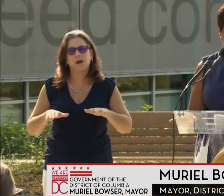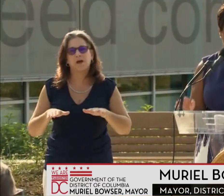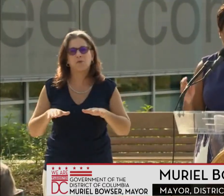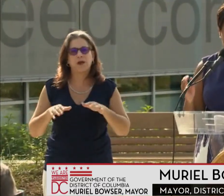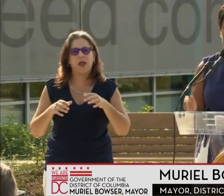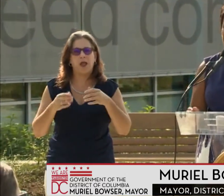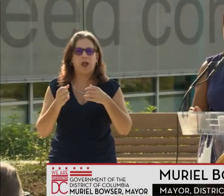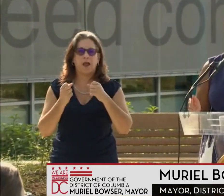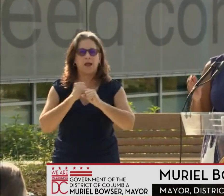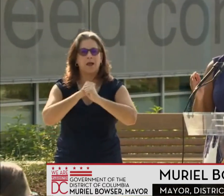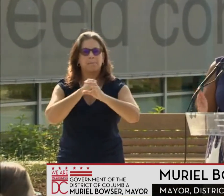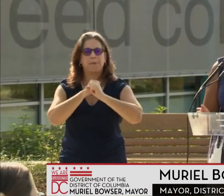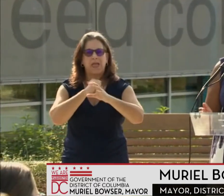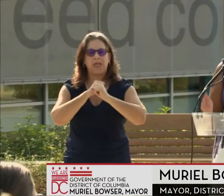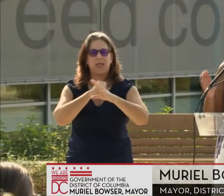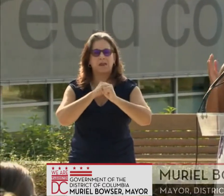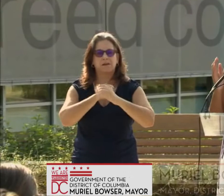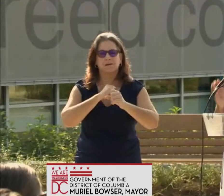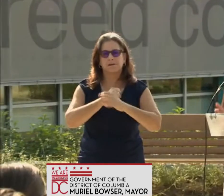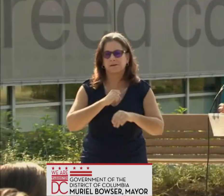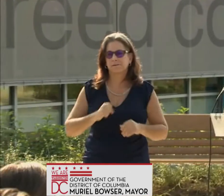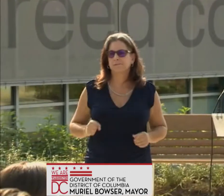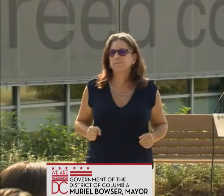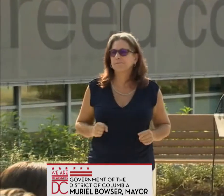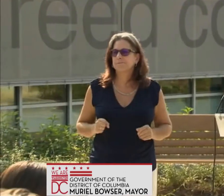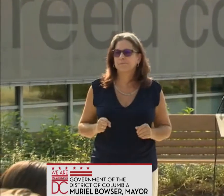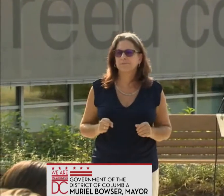drivers pay attention put down your phones put down all of the things that